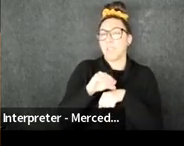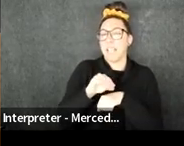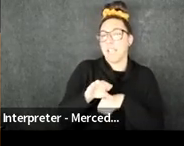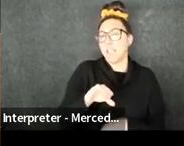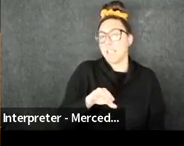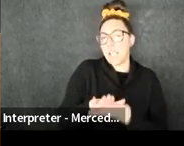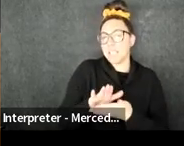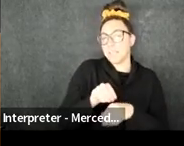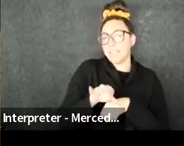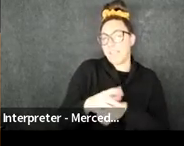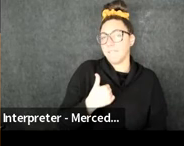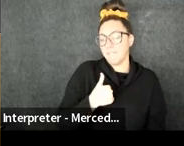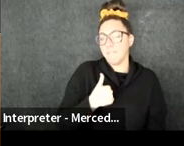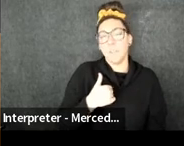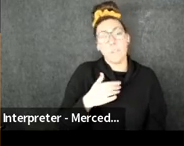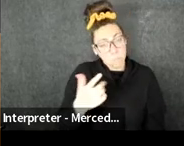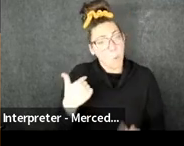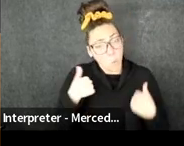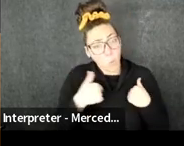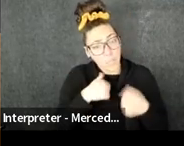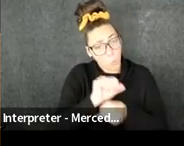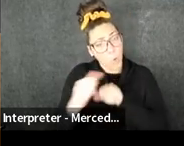However, we do collaborate with psych services